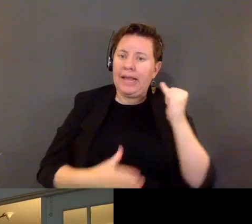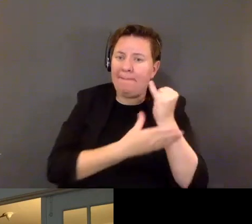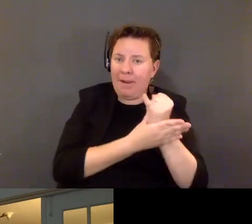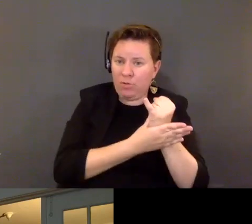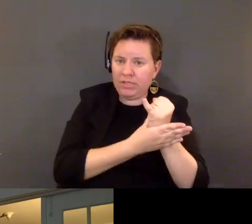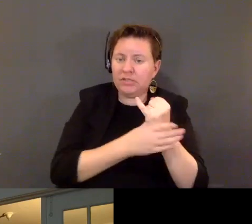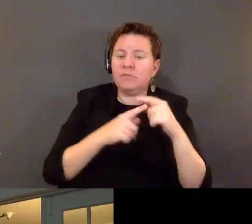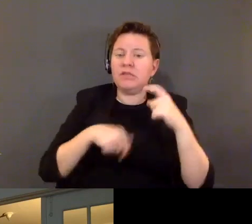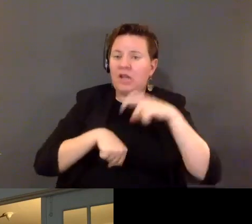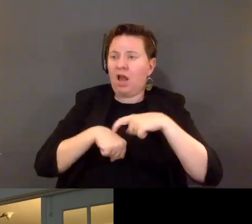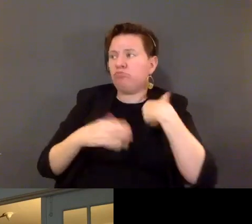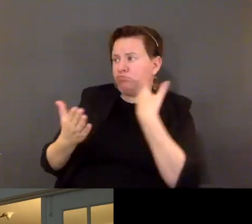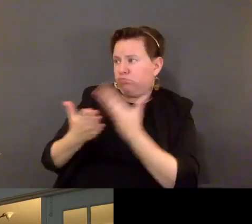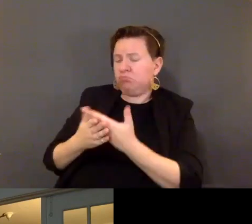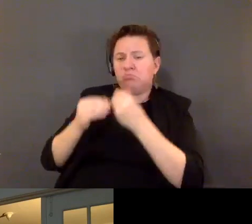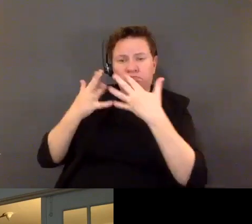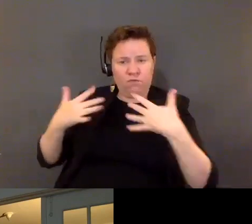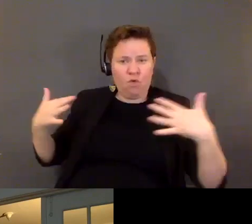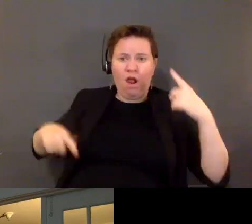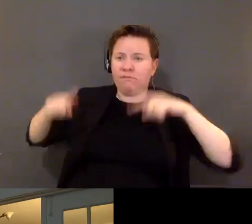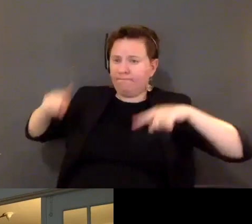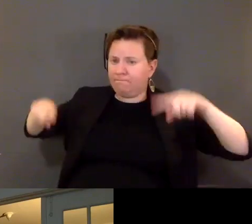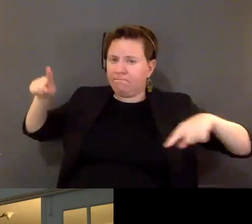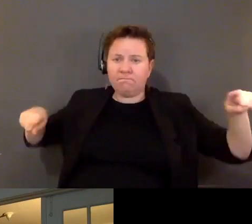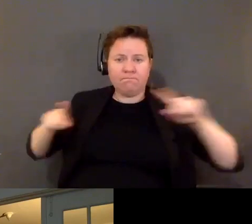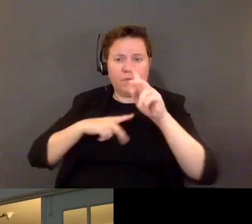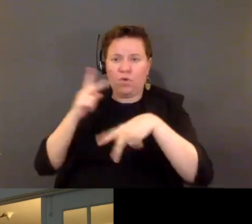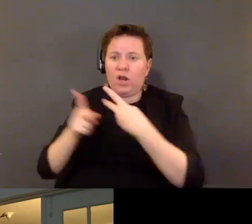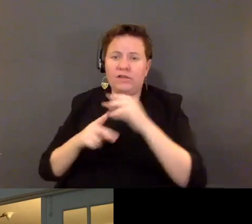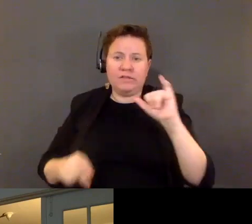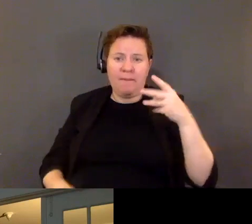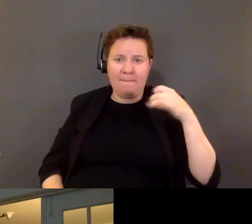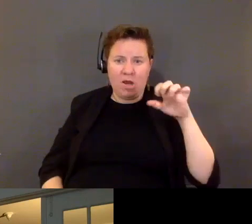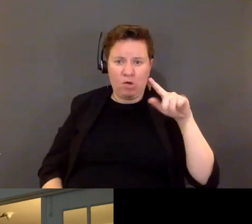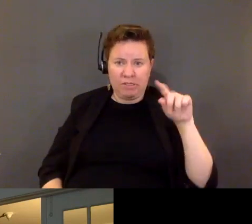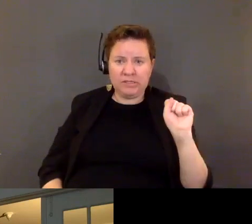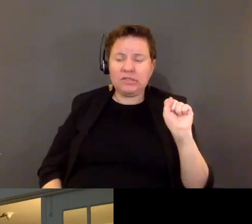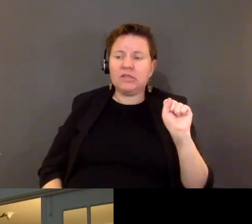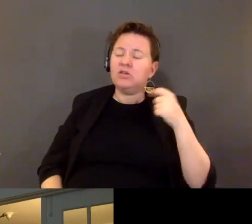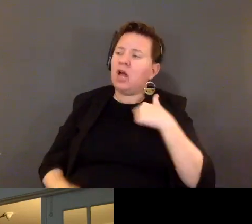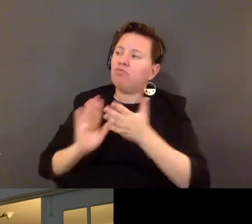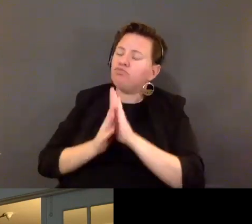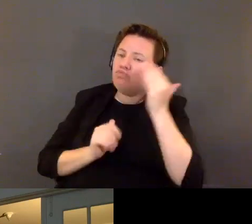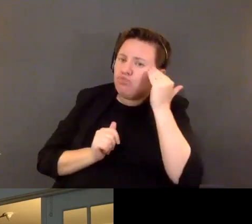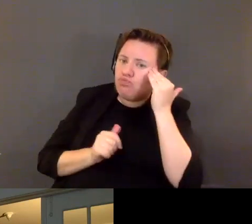variety of different kinds of impairments and i got to know and be friends with kids with a